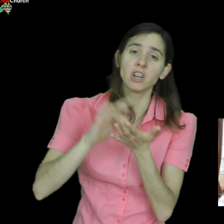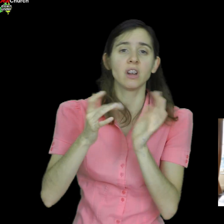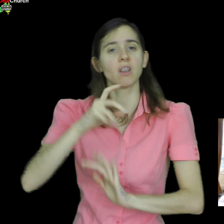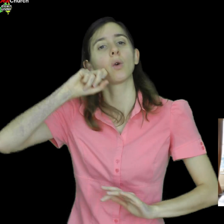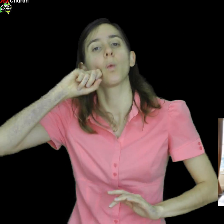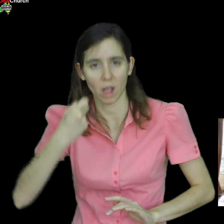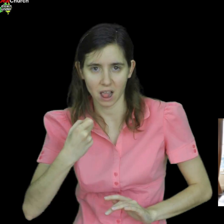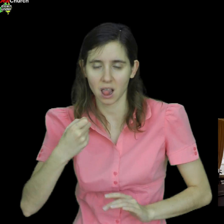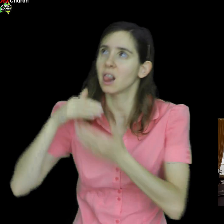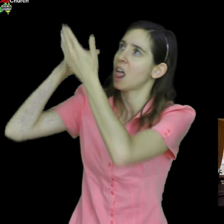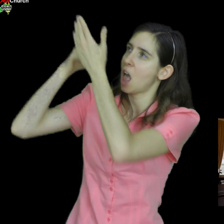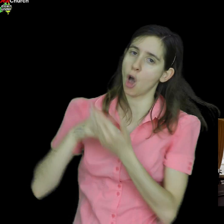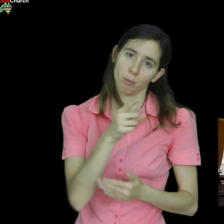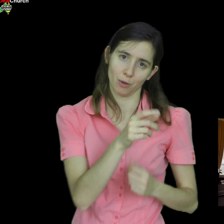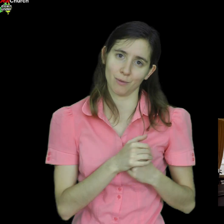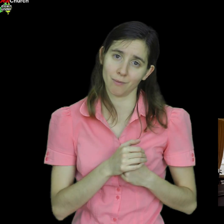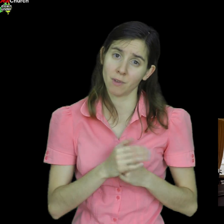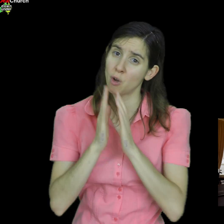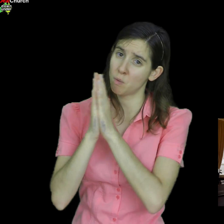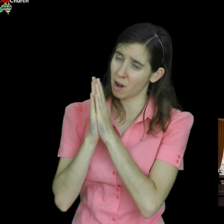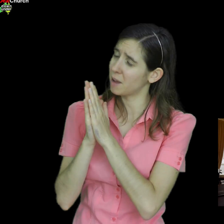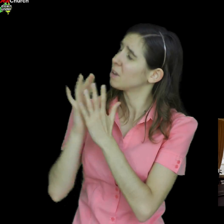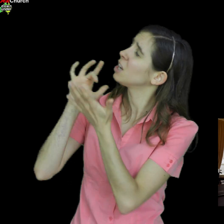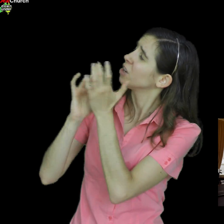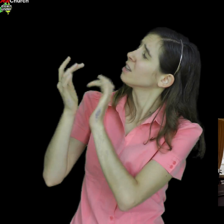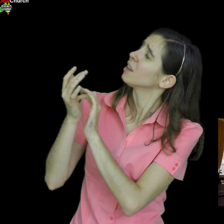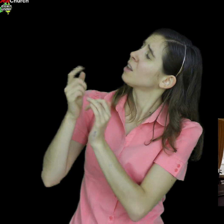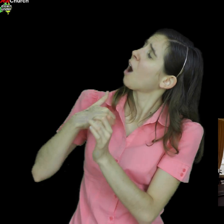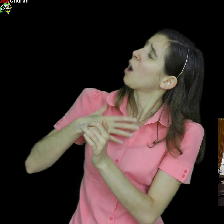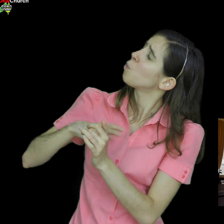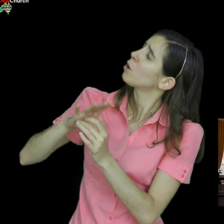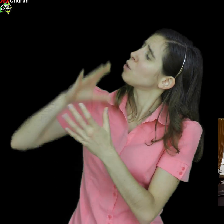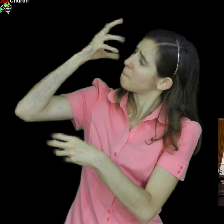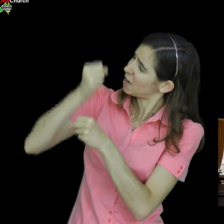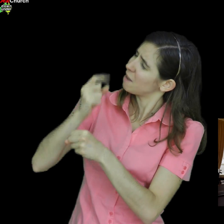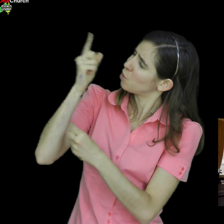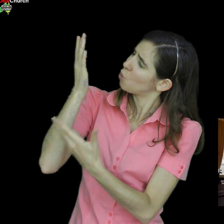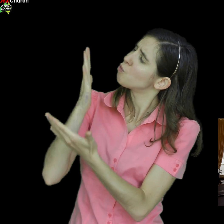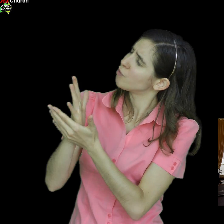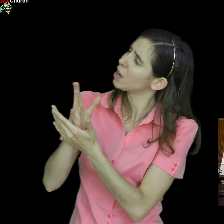help you. Simply pray, "Jesus, I want to believe that you are real and can help